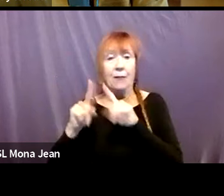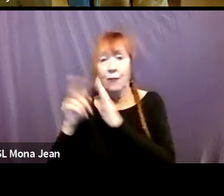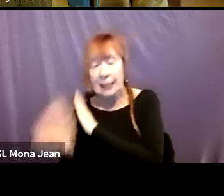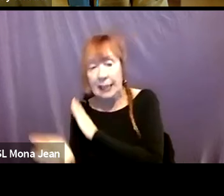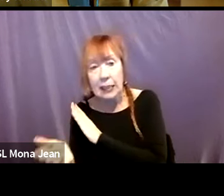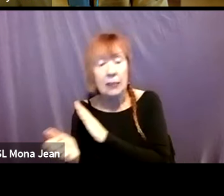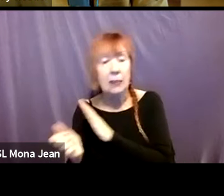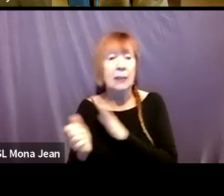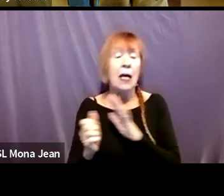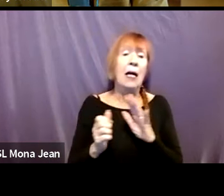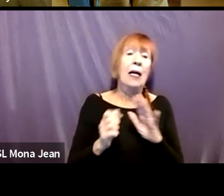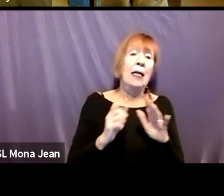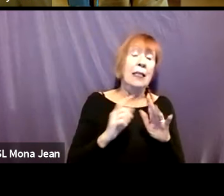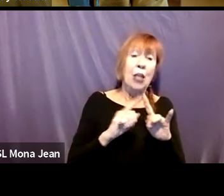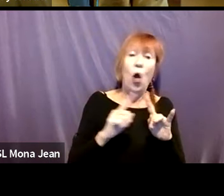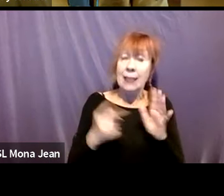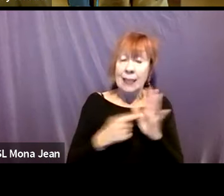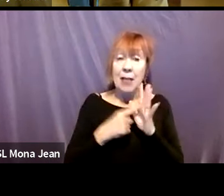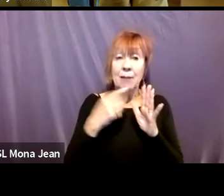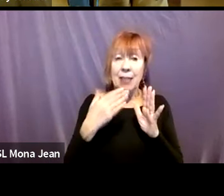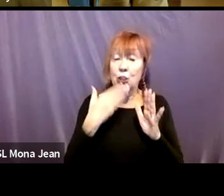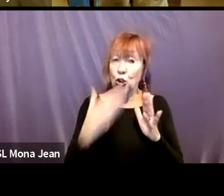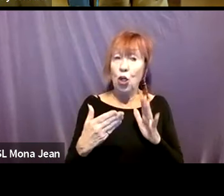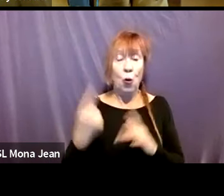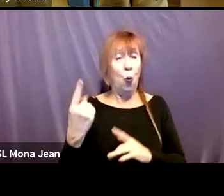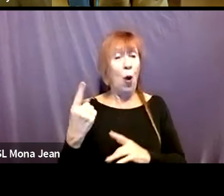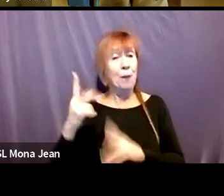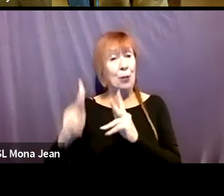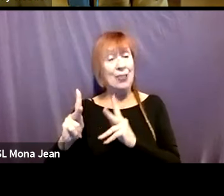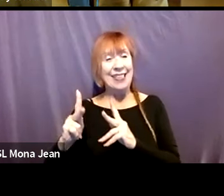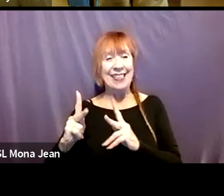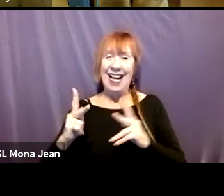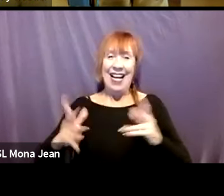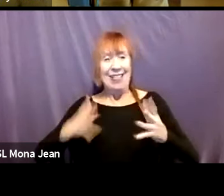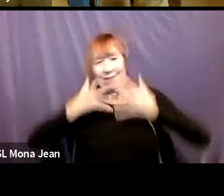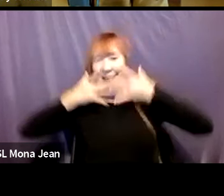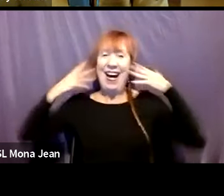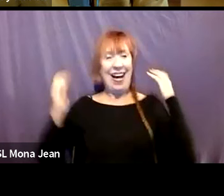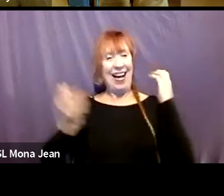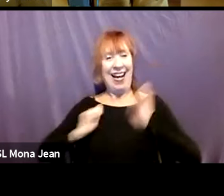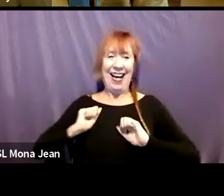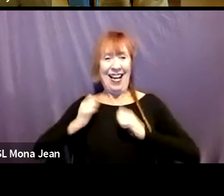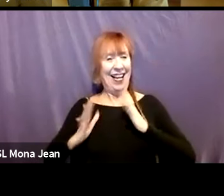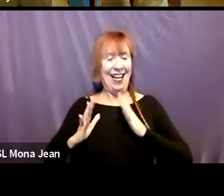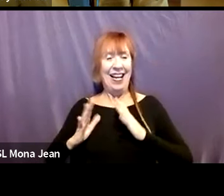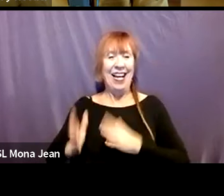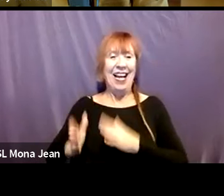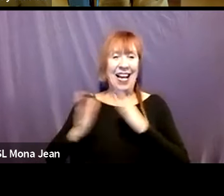and so, you know, one person's kind of the extroverted one, and the showman, or woman,